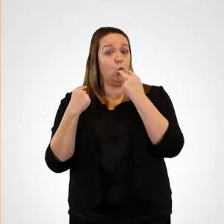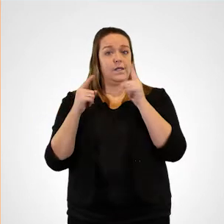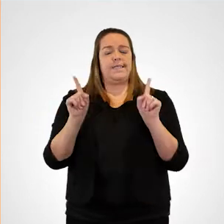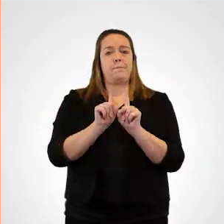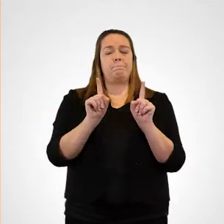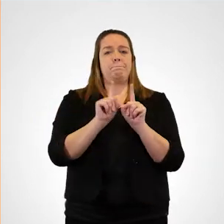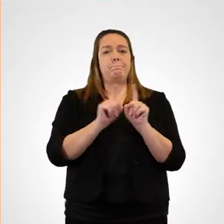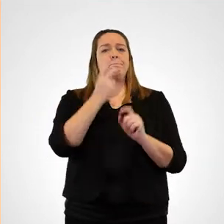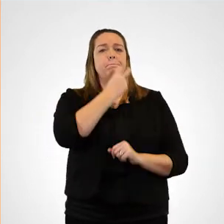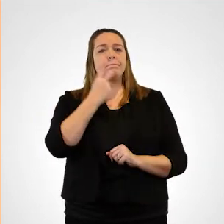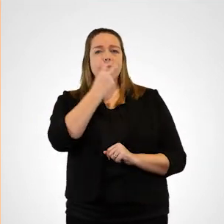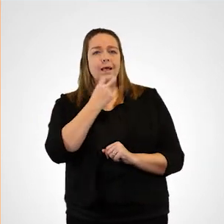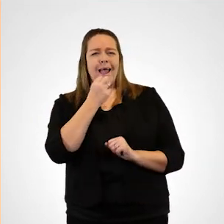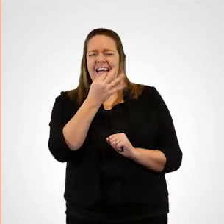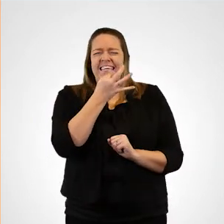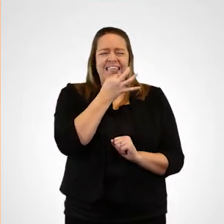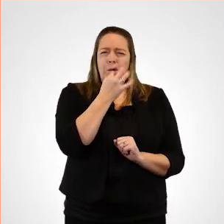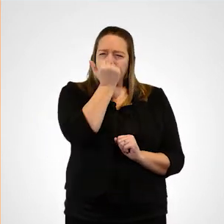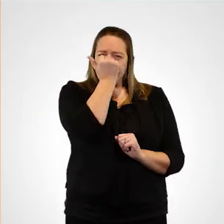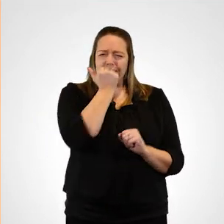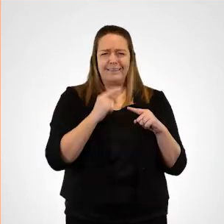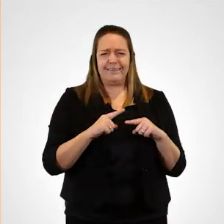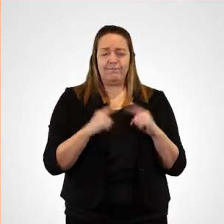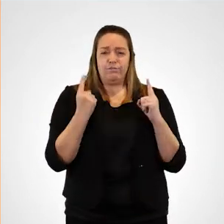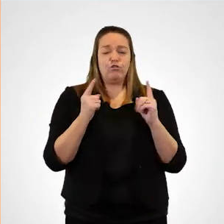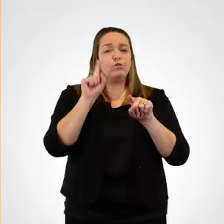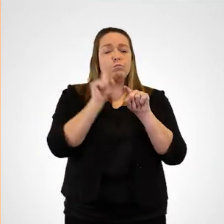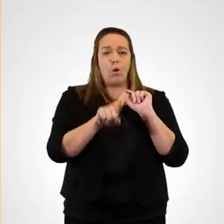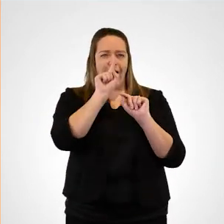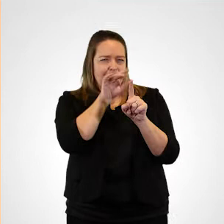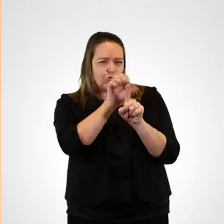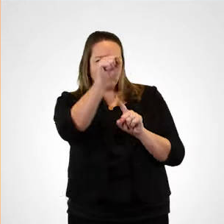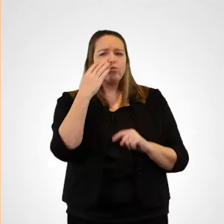except for very, very tiny differences that most people can't spot.